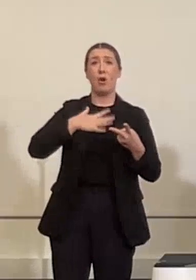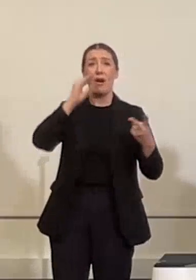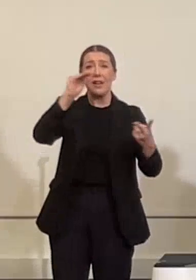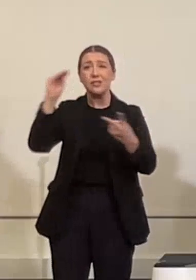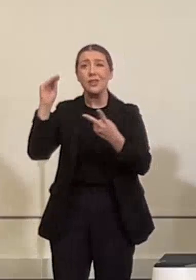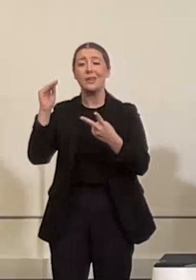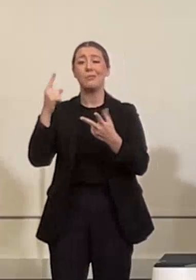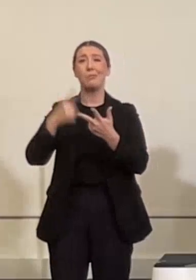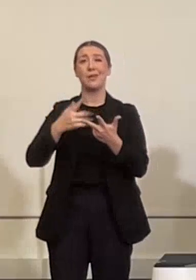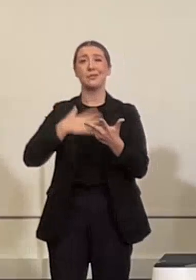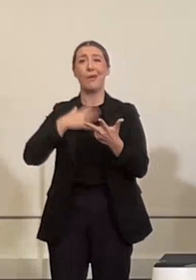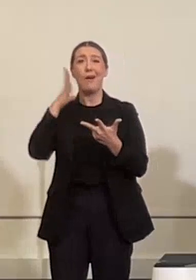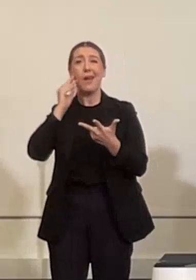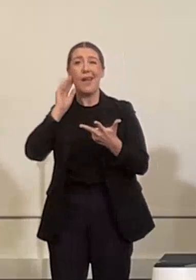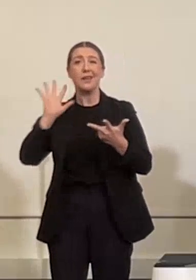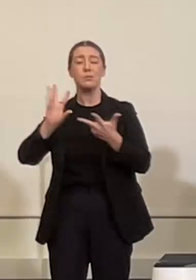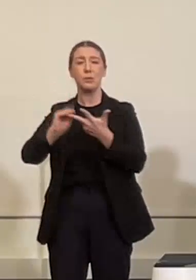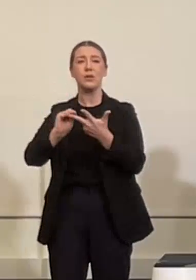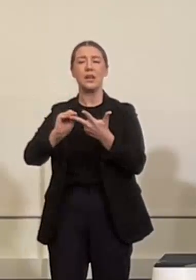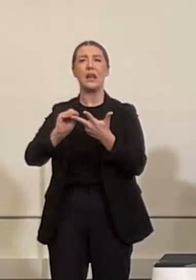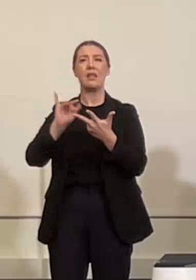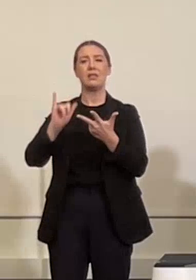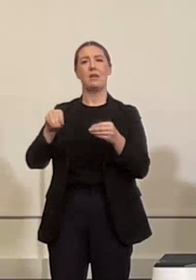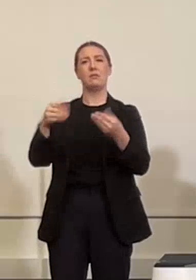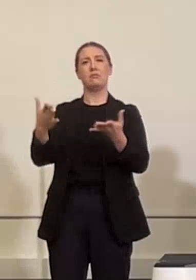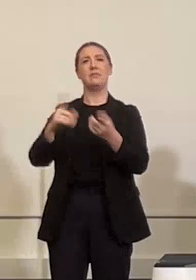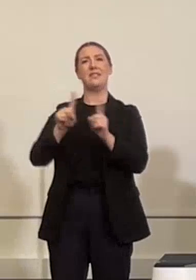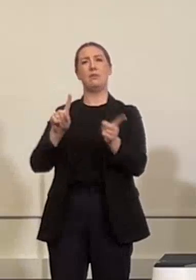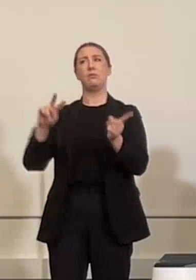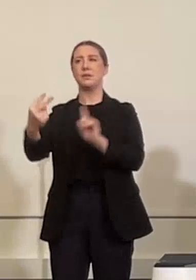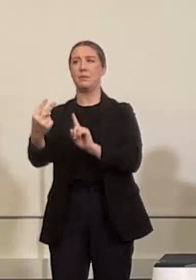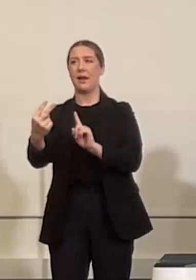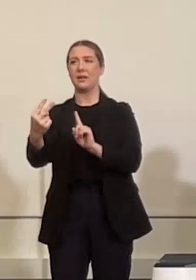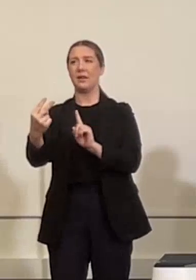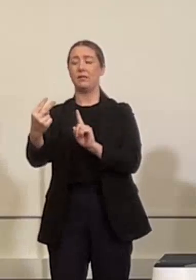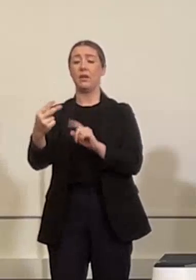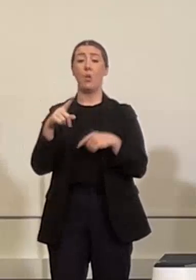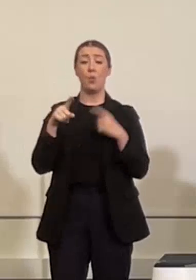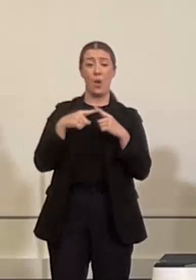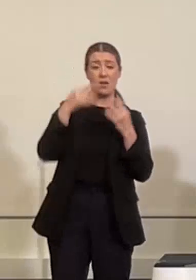bring a different lens to the mindset of product making discussions.